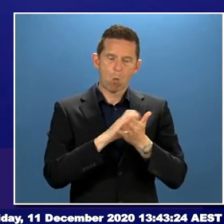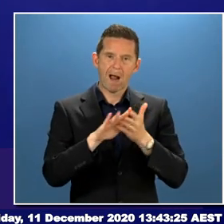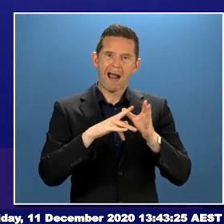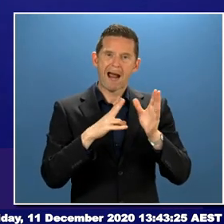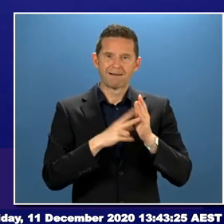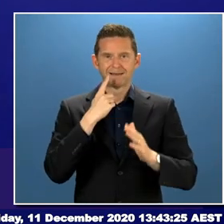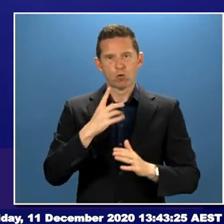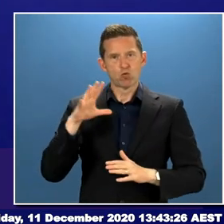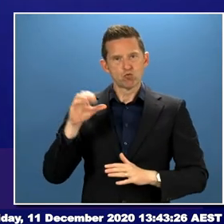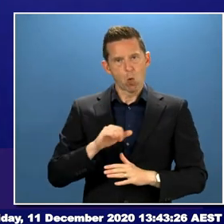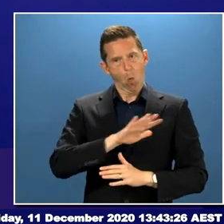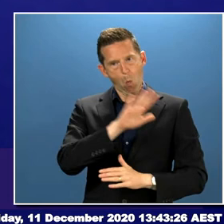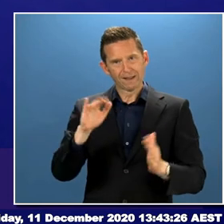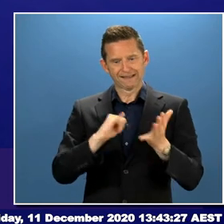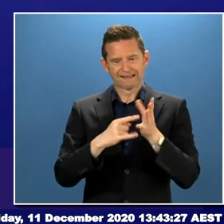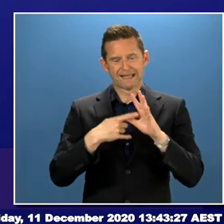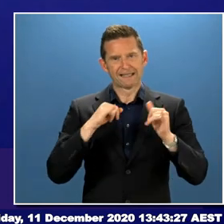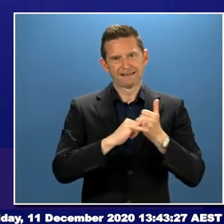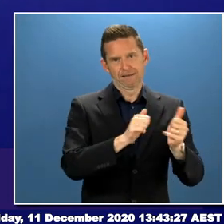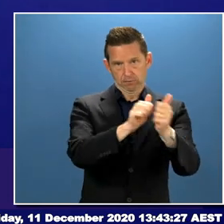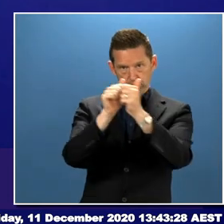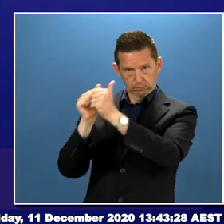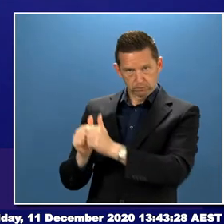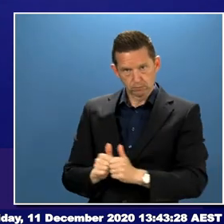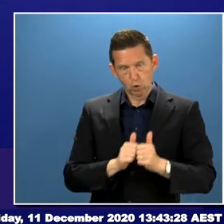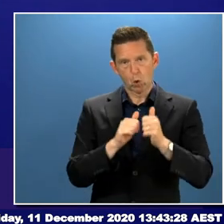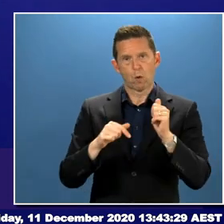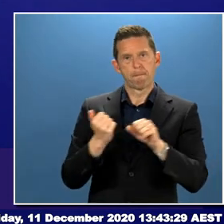federalism --- to harness an under-utilised national asset.